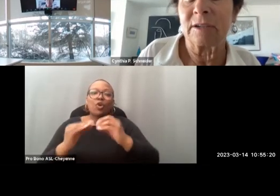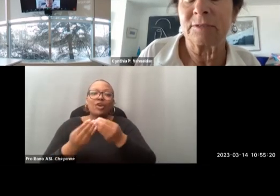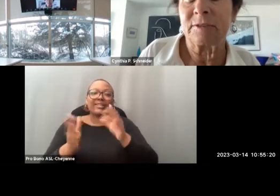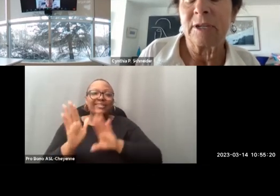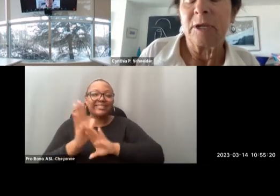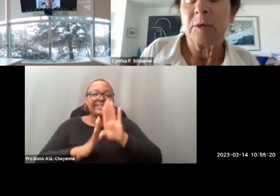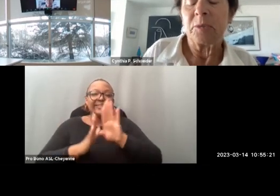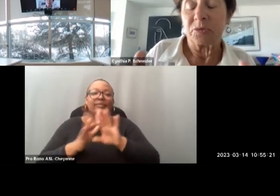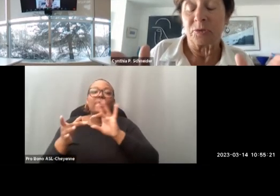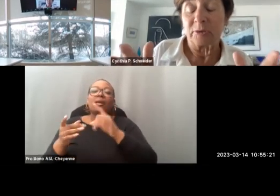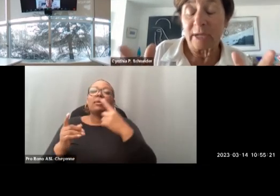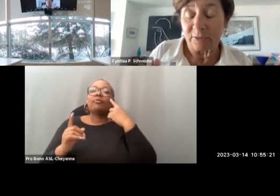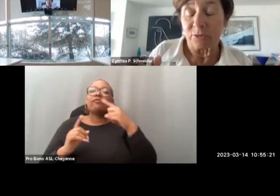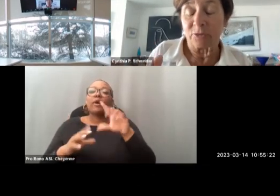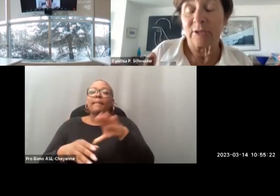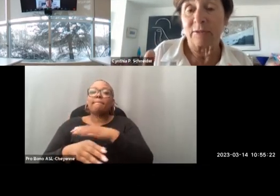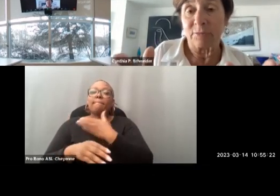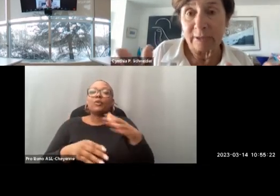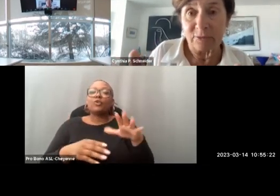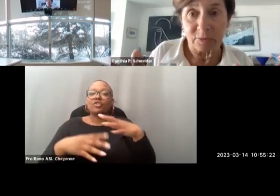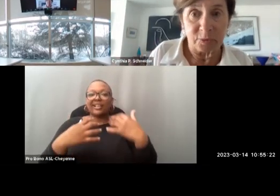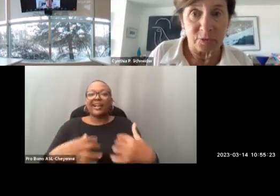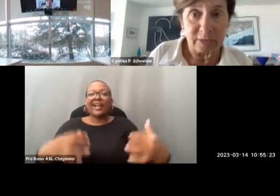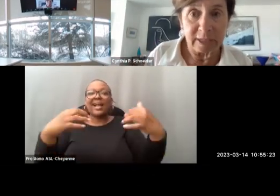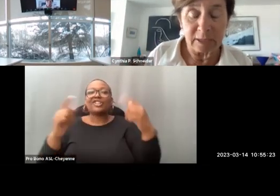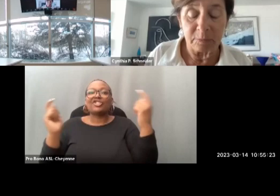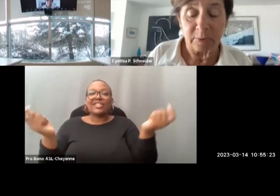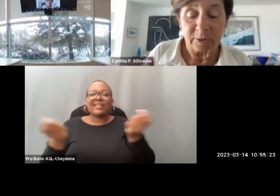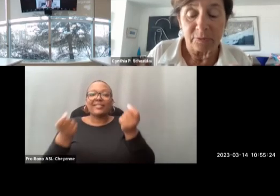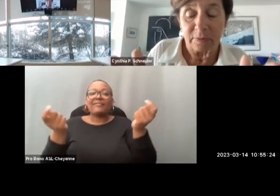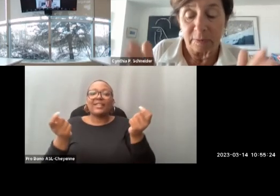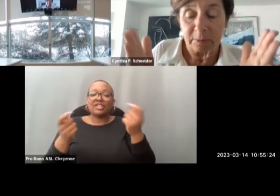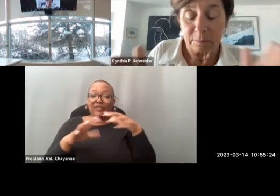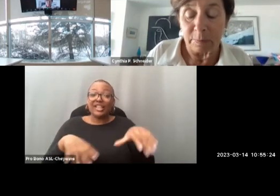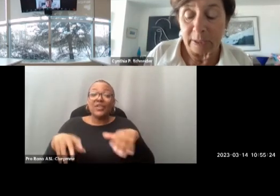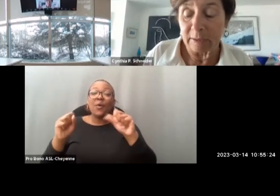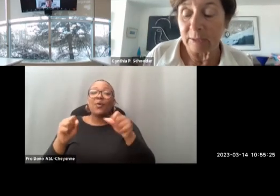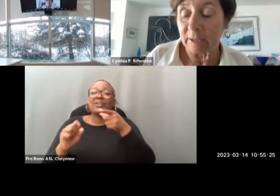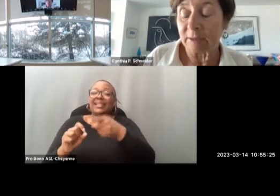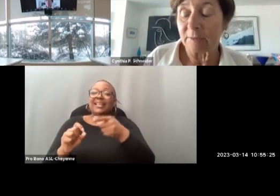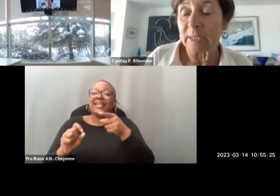of musical concerts and festivals. He was the brain,